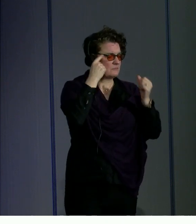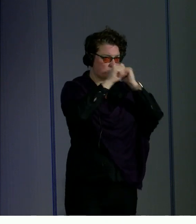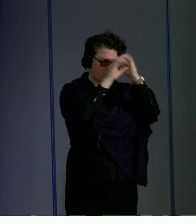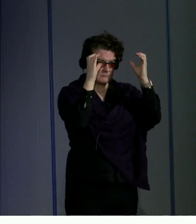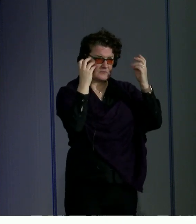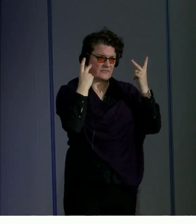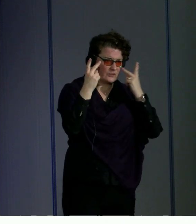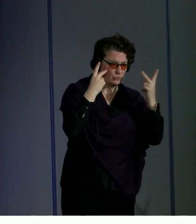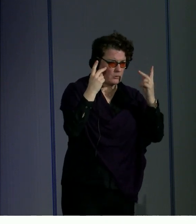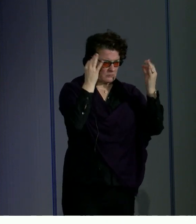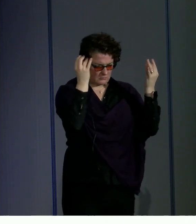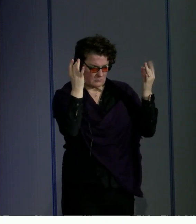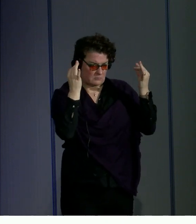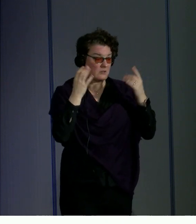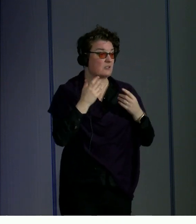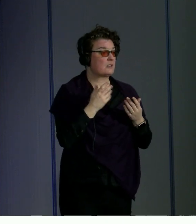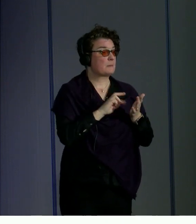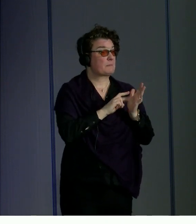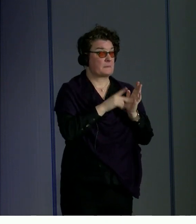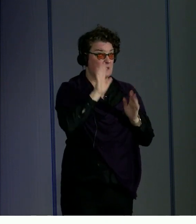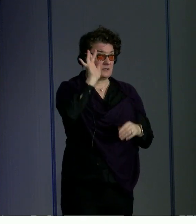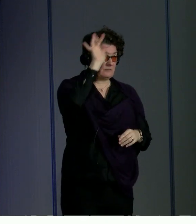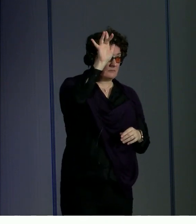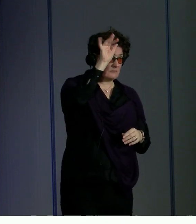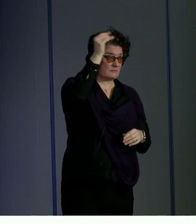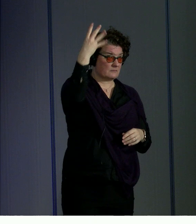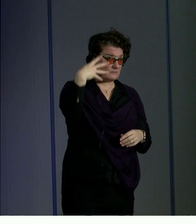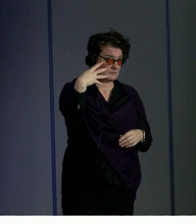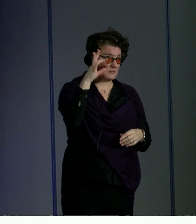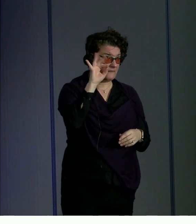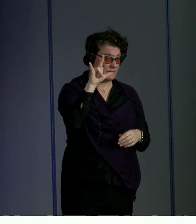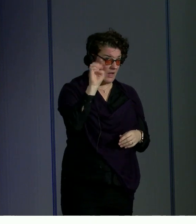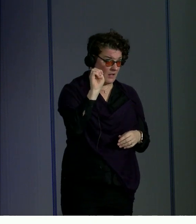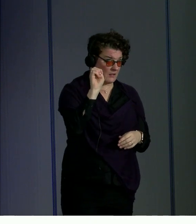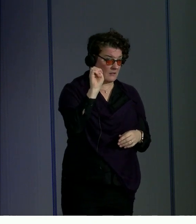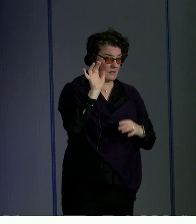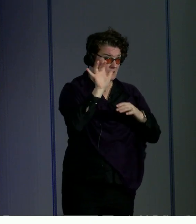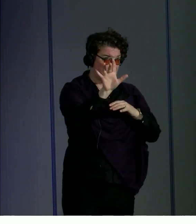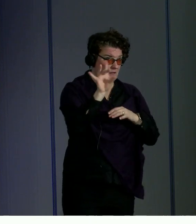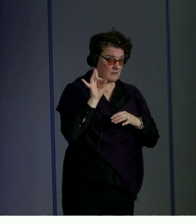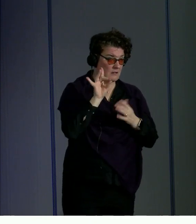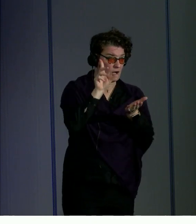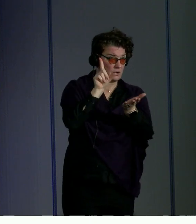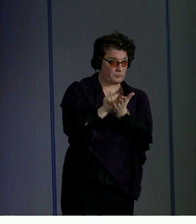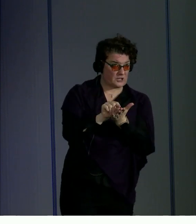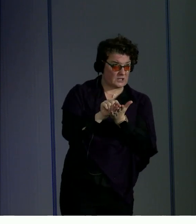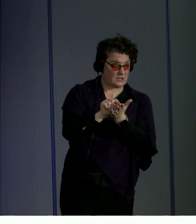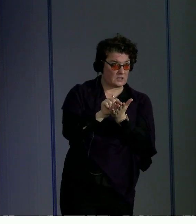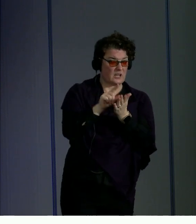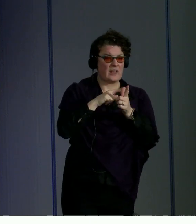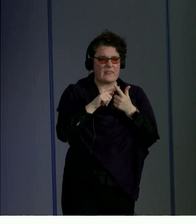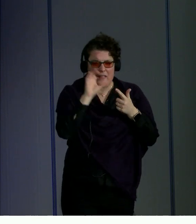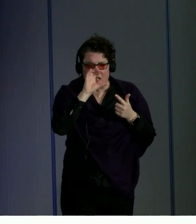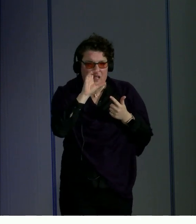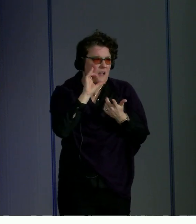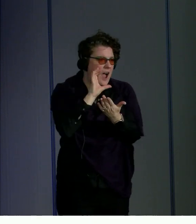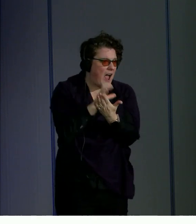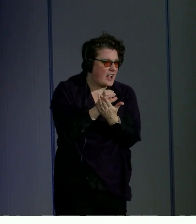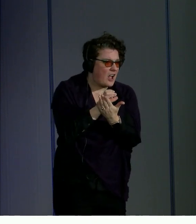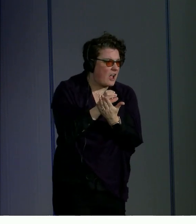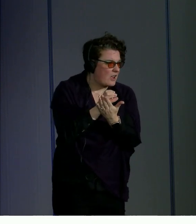you might go to file in the toolbar. Select print. And then look for that little icon that looks like